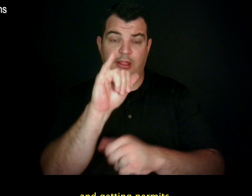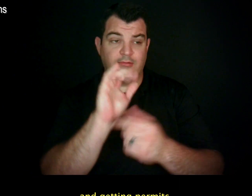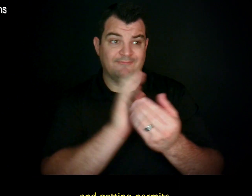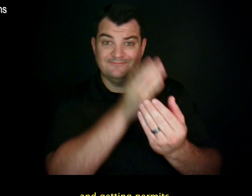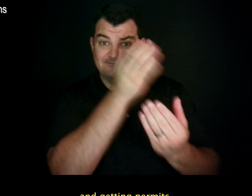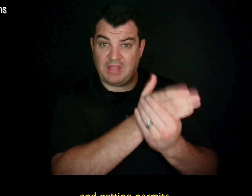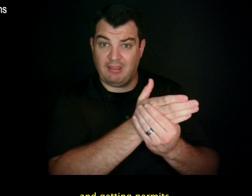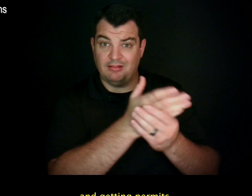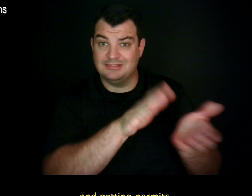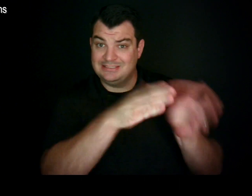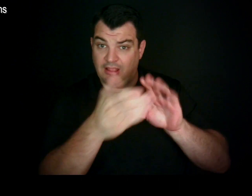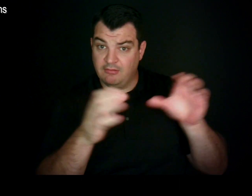and getting permits.